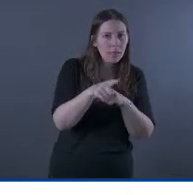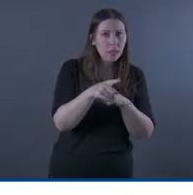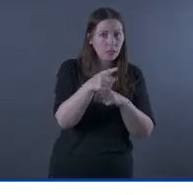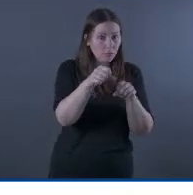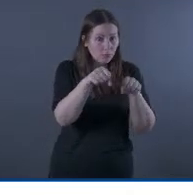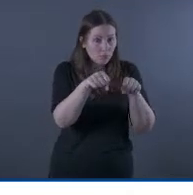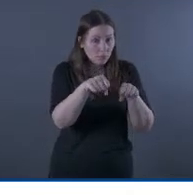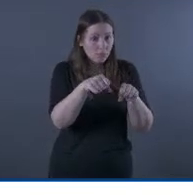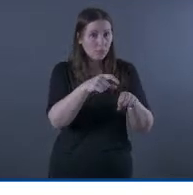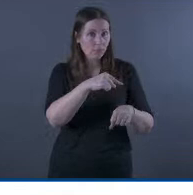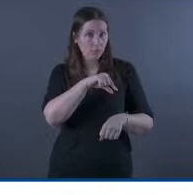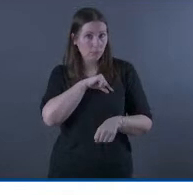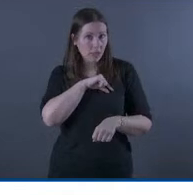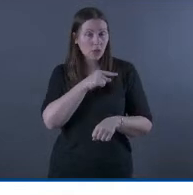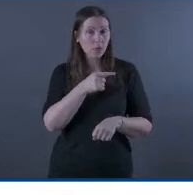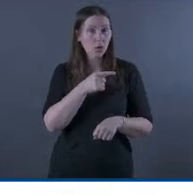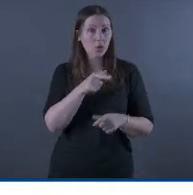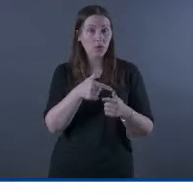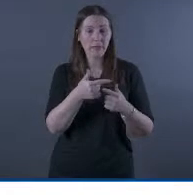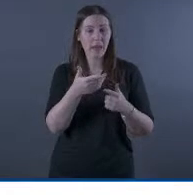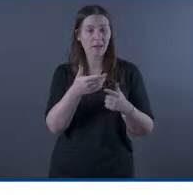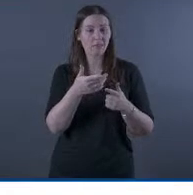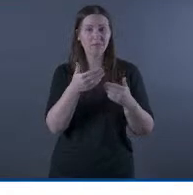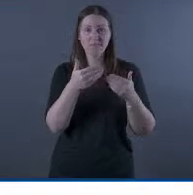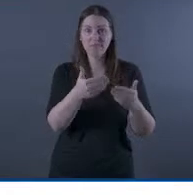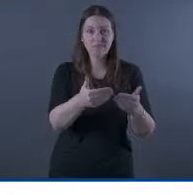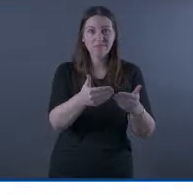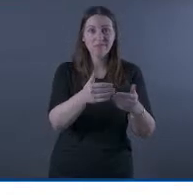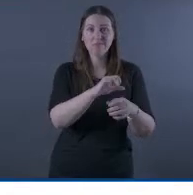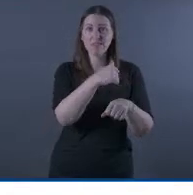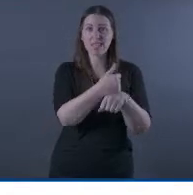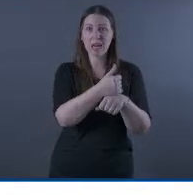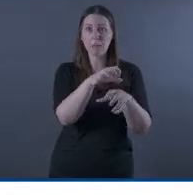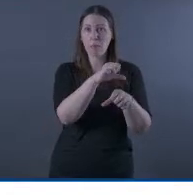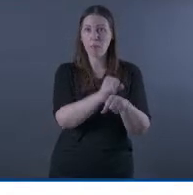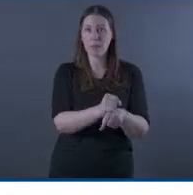and then allows you to schedule up. They will also have a phone number that people can call to get in.